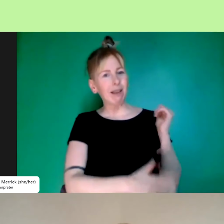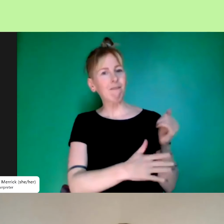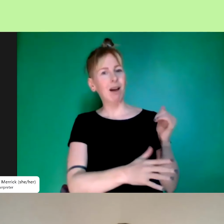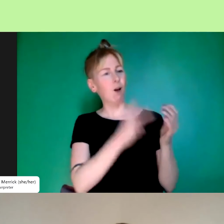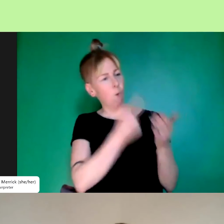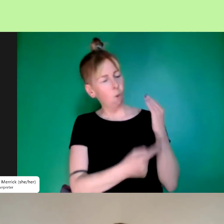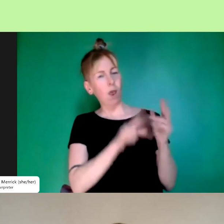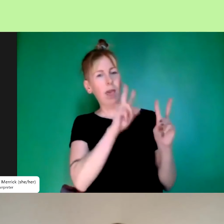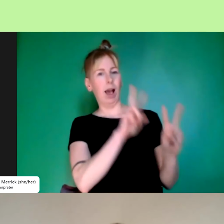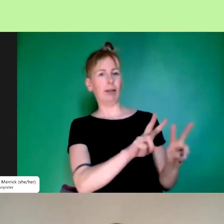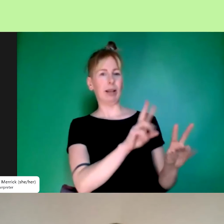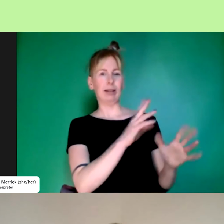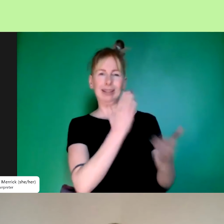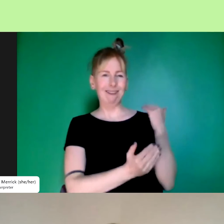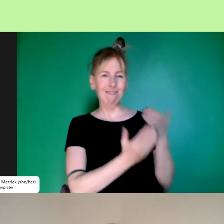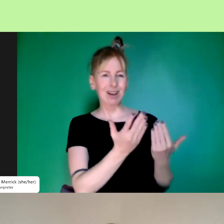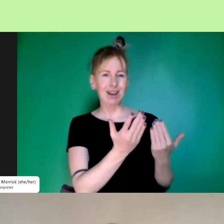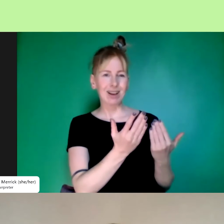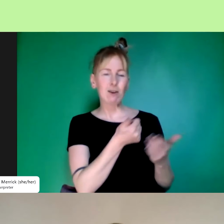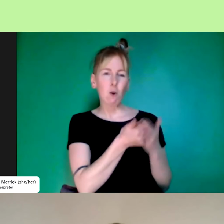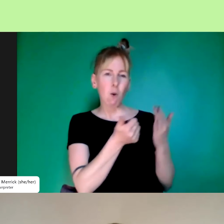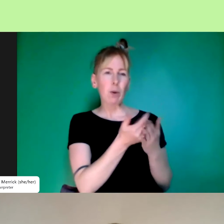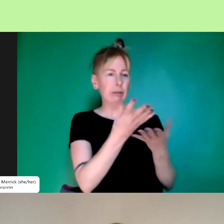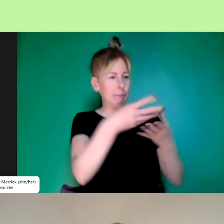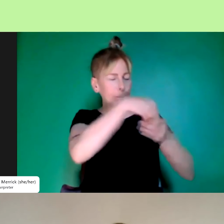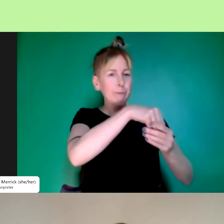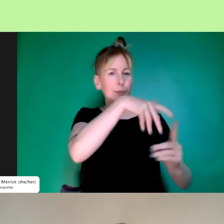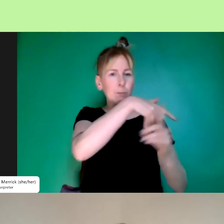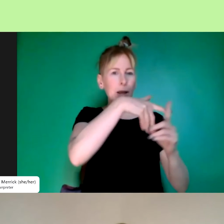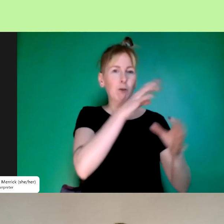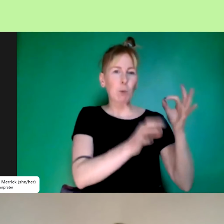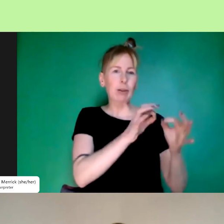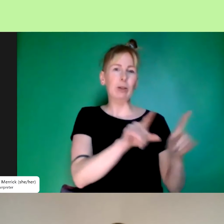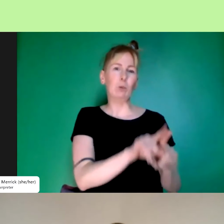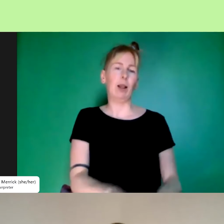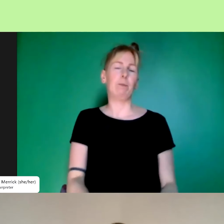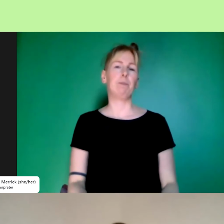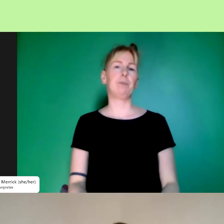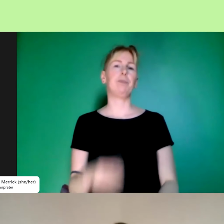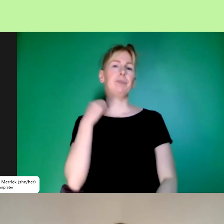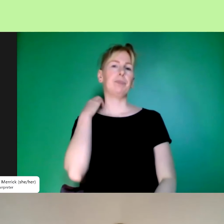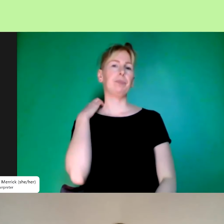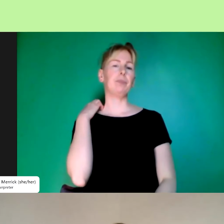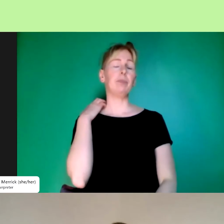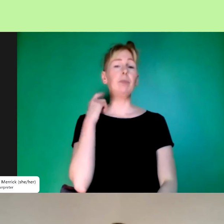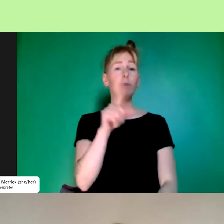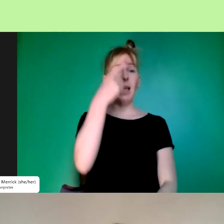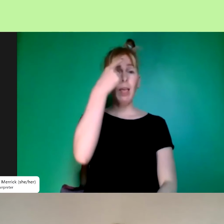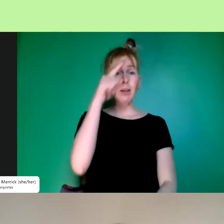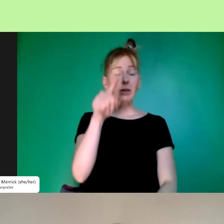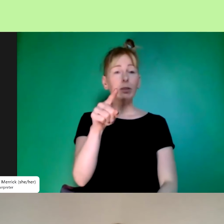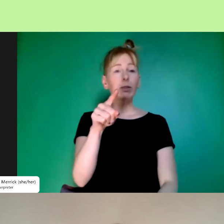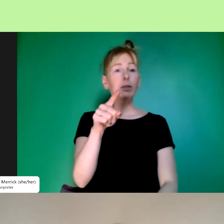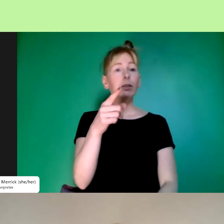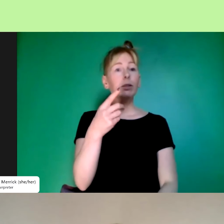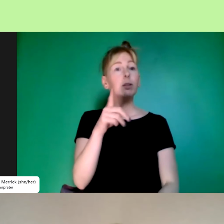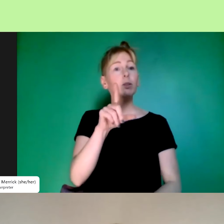Um, I think we have no choice but to be ethical - to have ethics in our practice right now